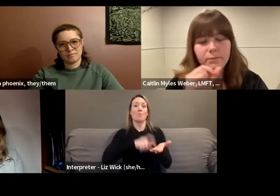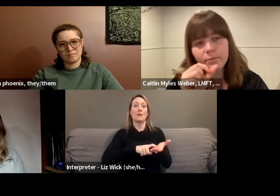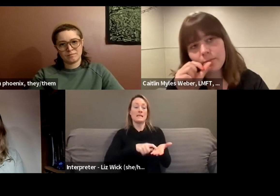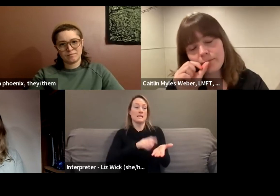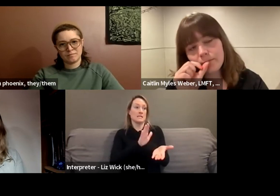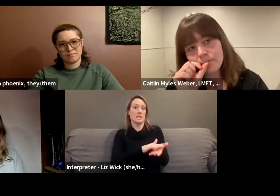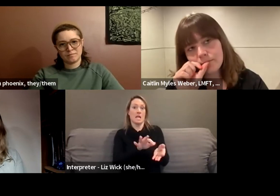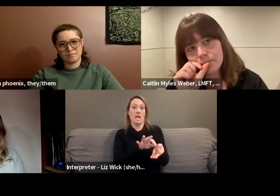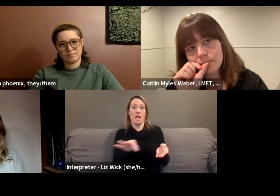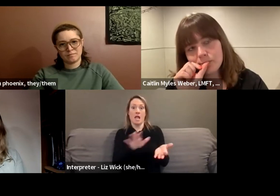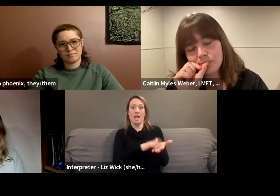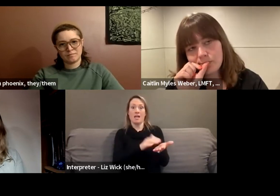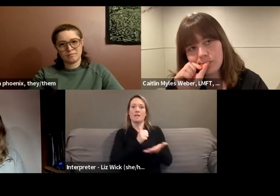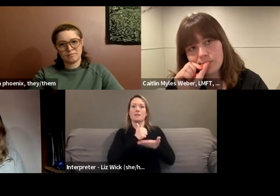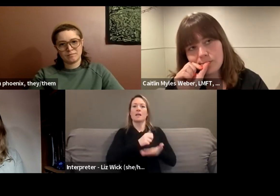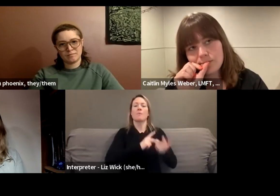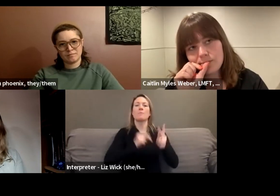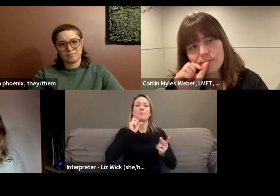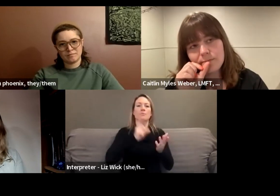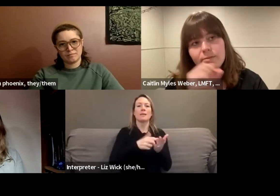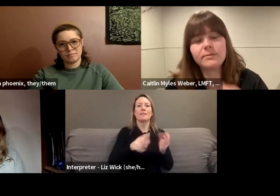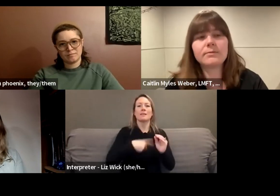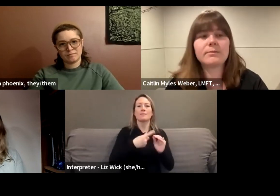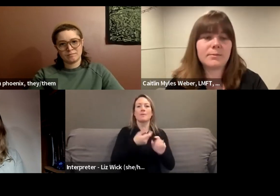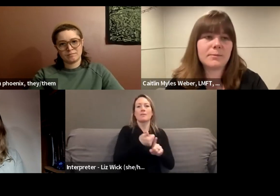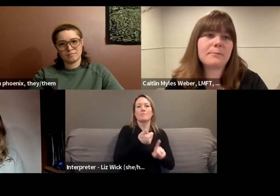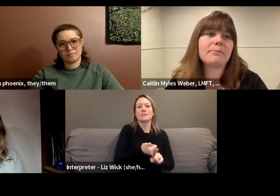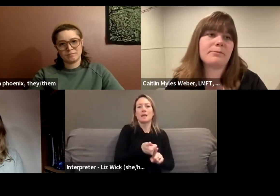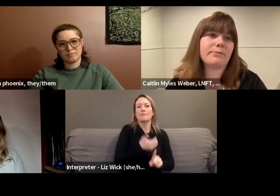to recognize things about themselves that they maybe would've skimmed over.